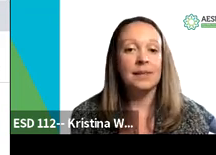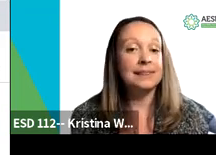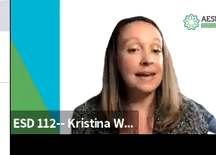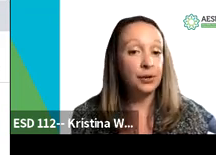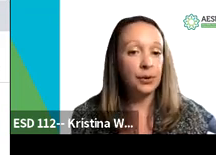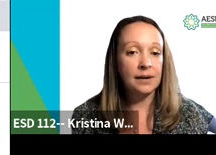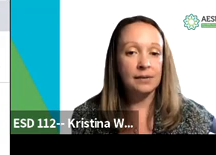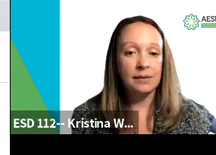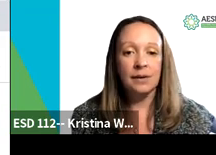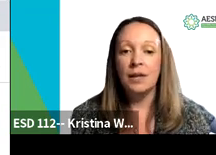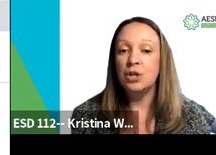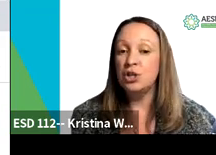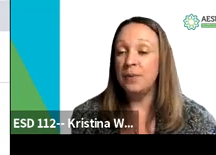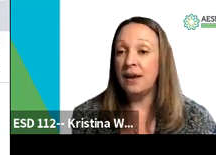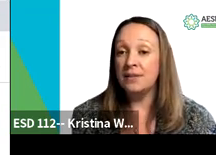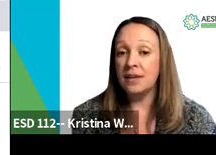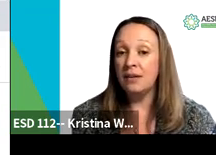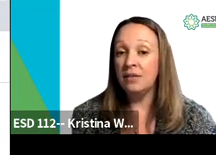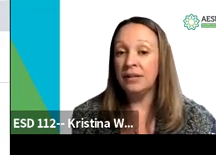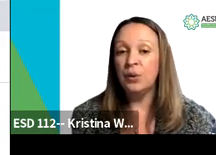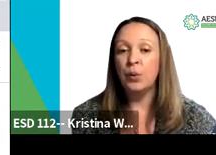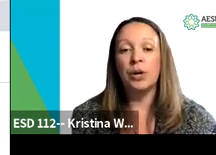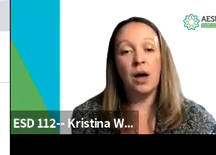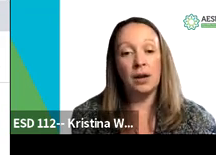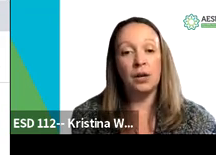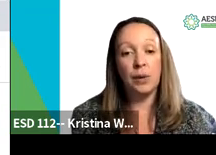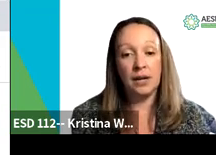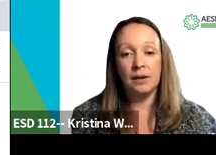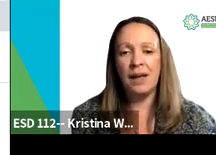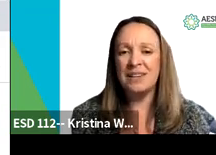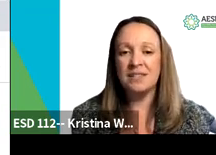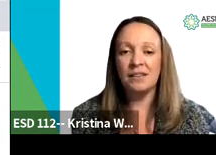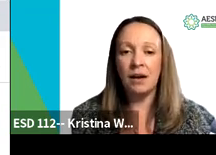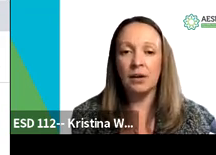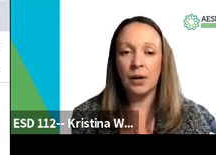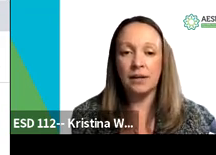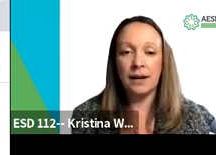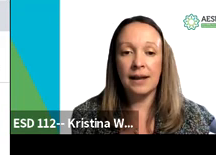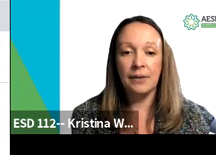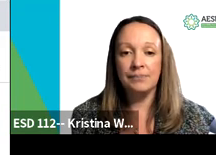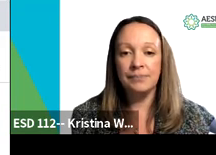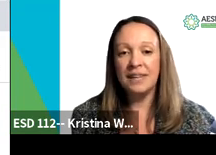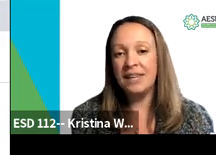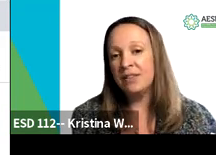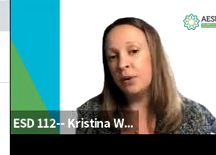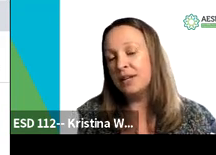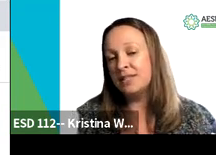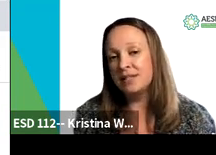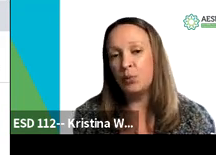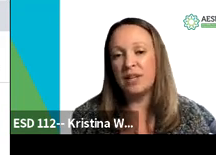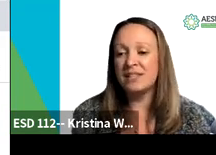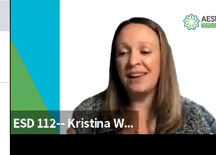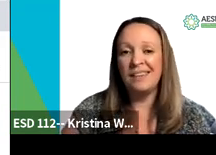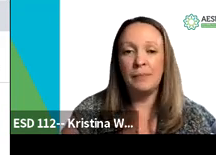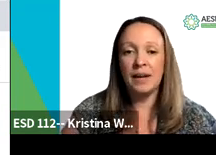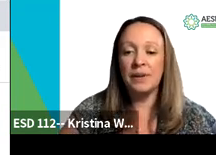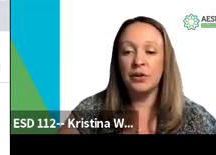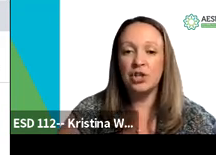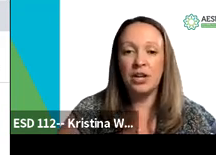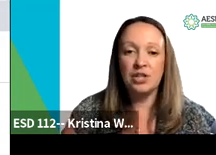ESD 112-- Kristina Wambold: letter grade GPA scale or not graded. I'm going to select not graded right now, even though I assess points I can come back a beer and change that.